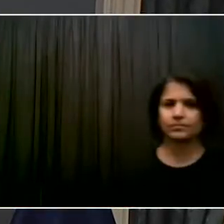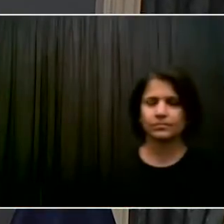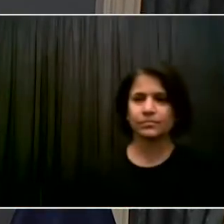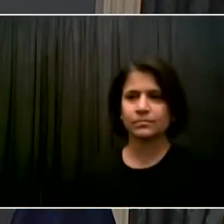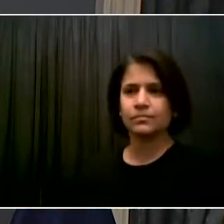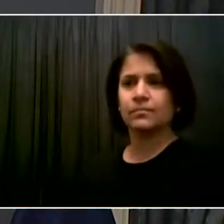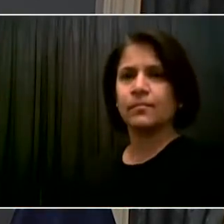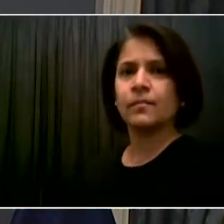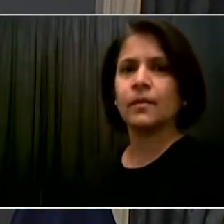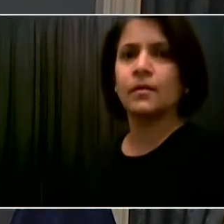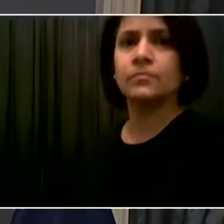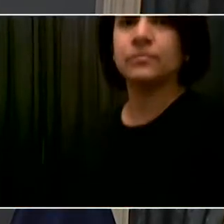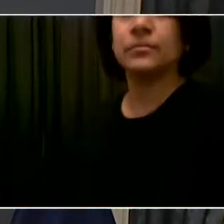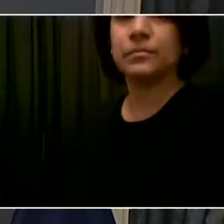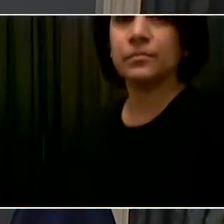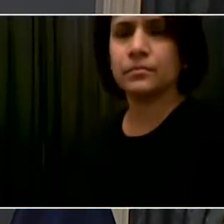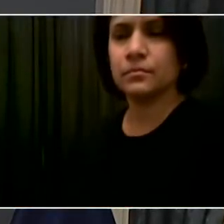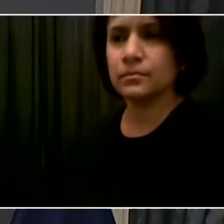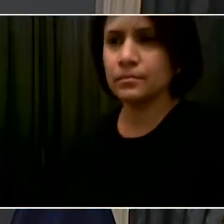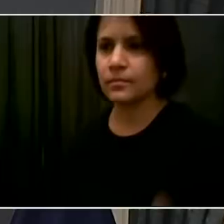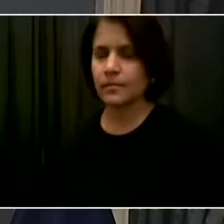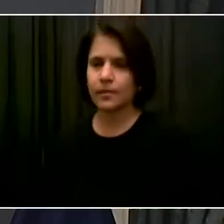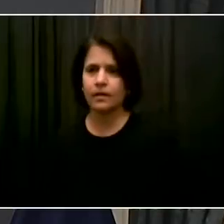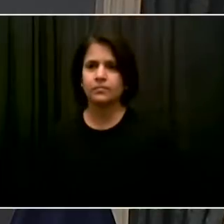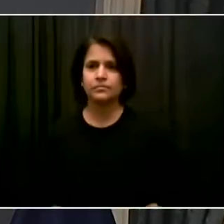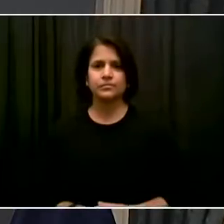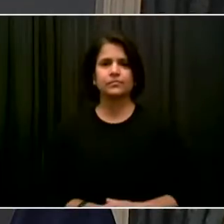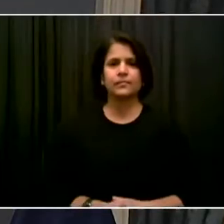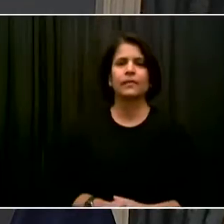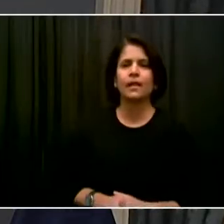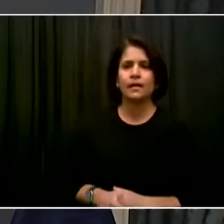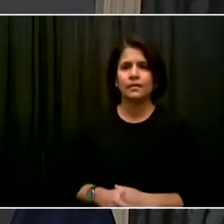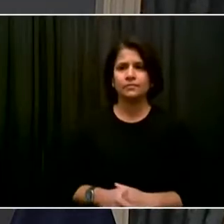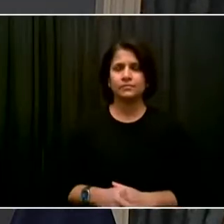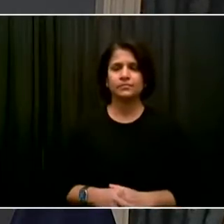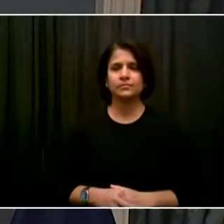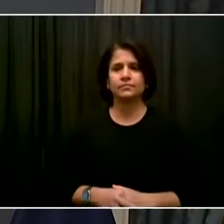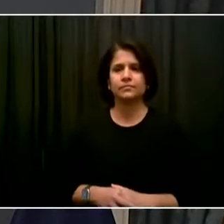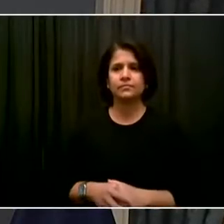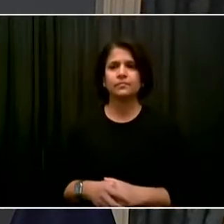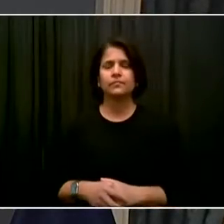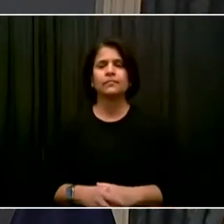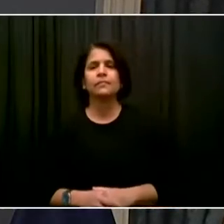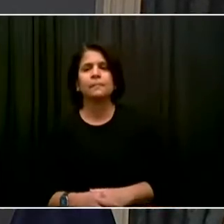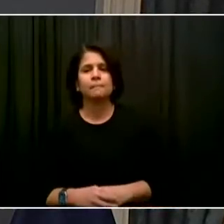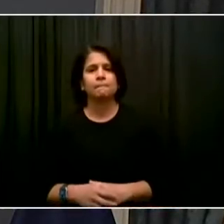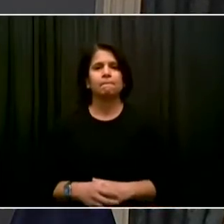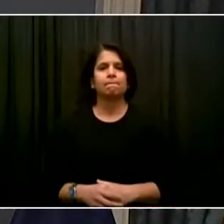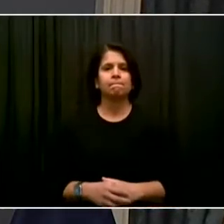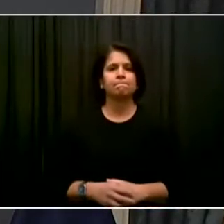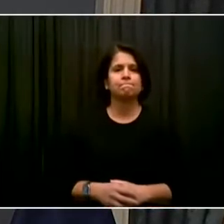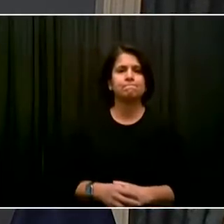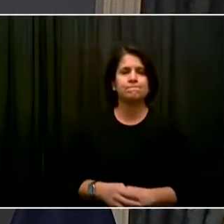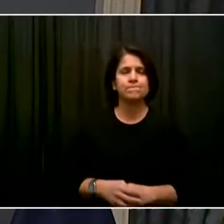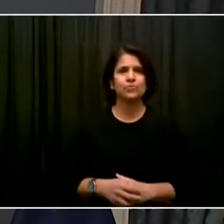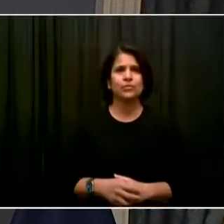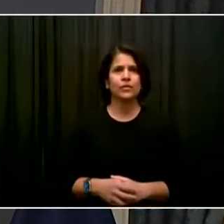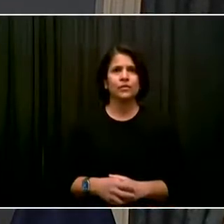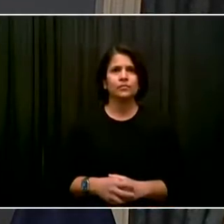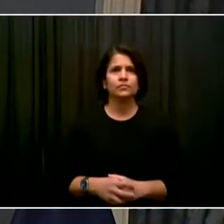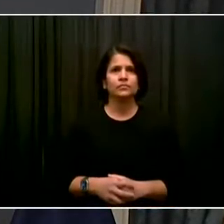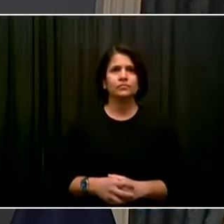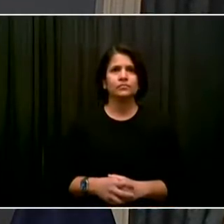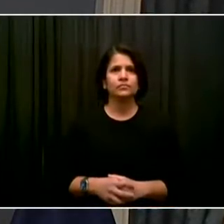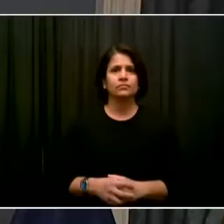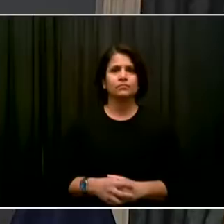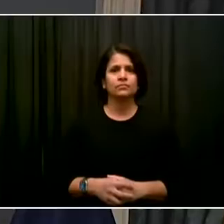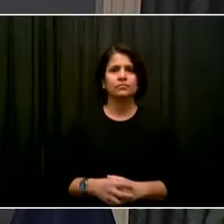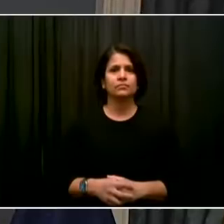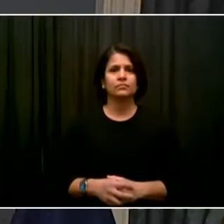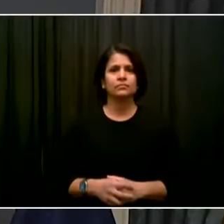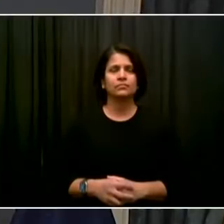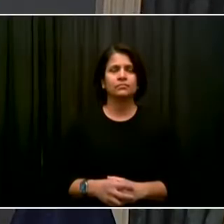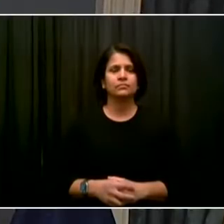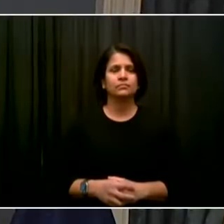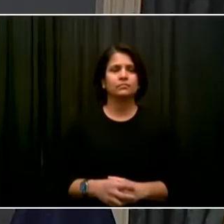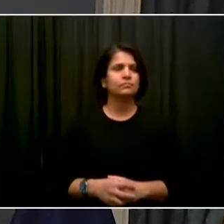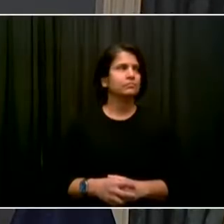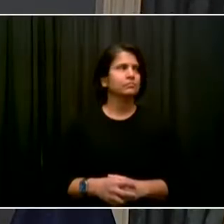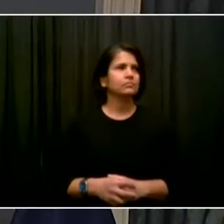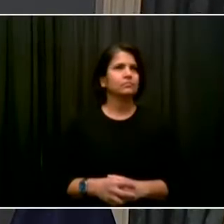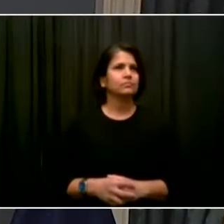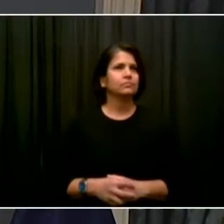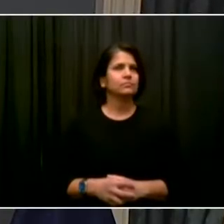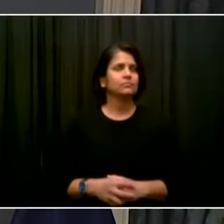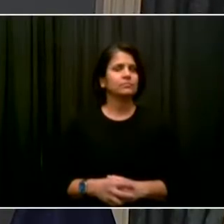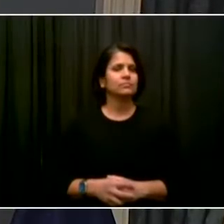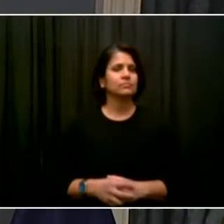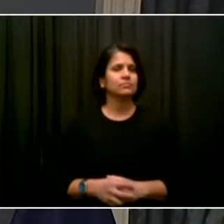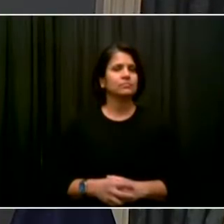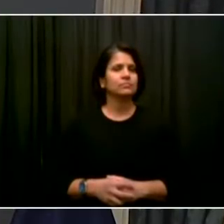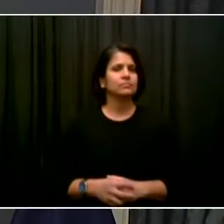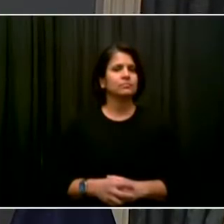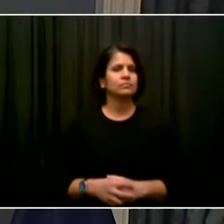THANK YOU.